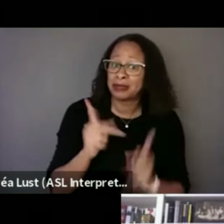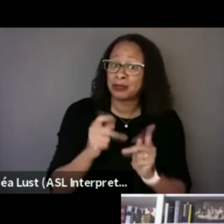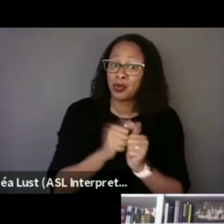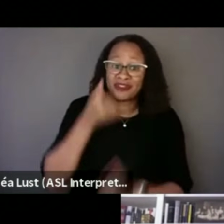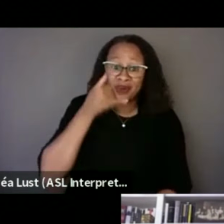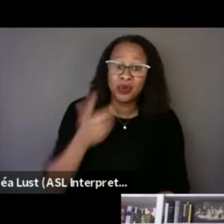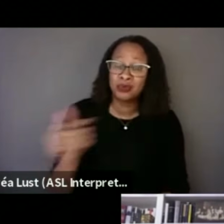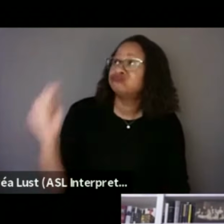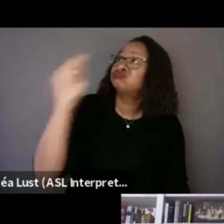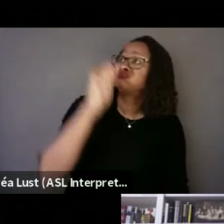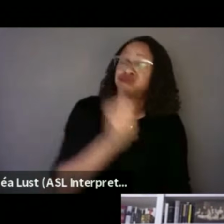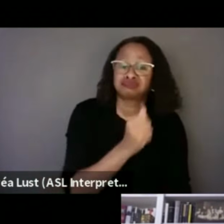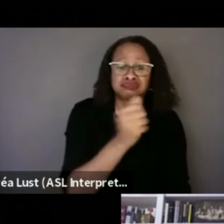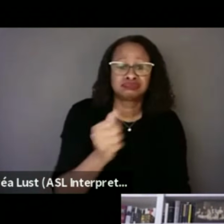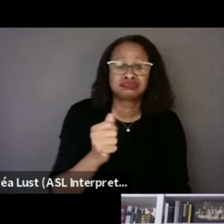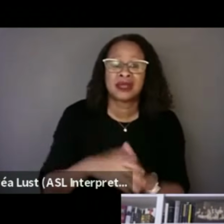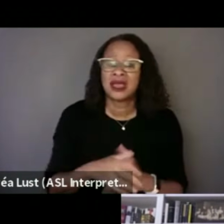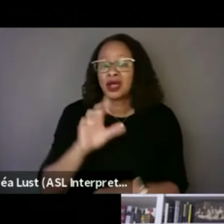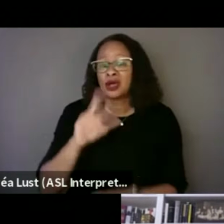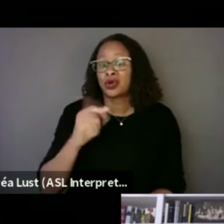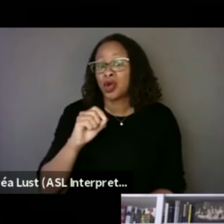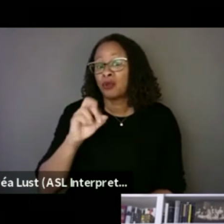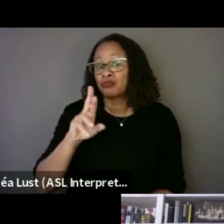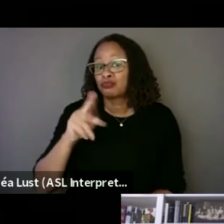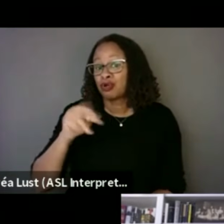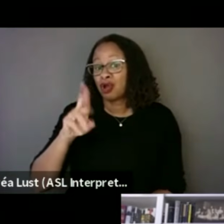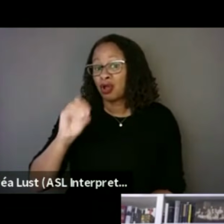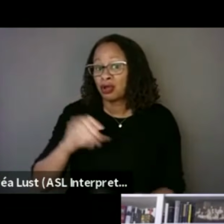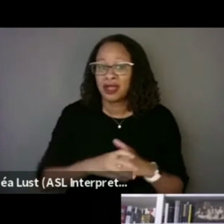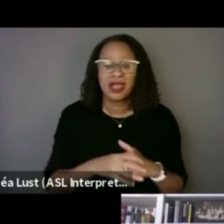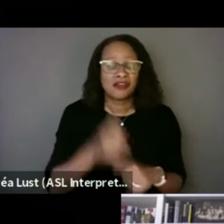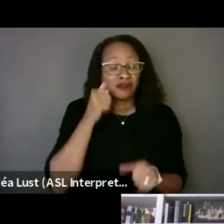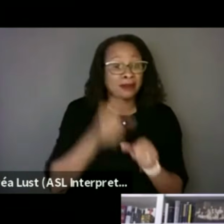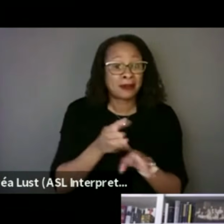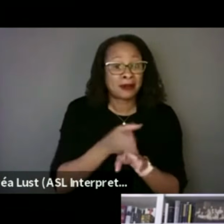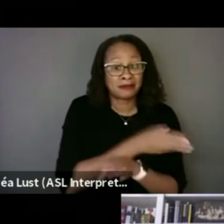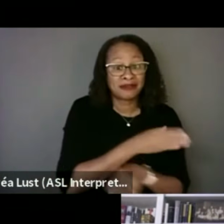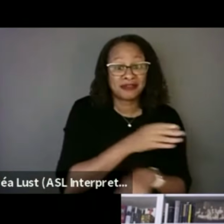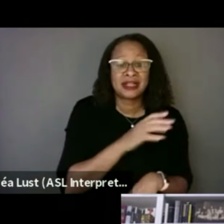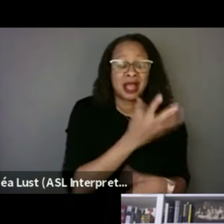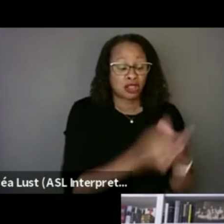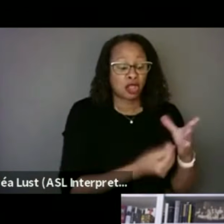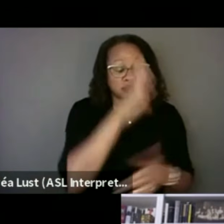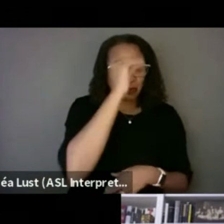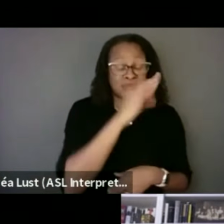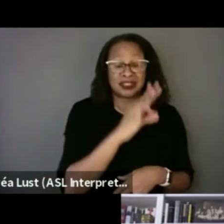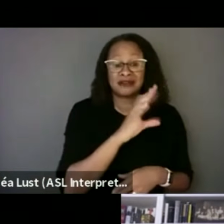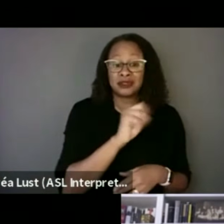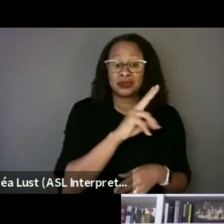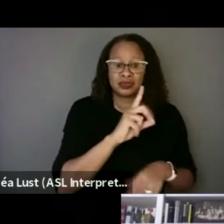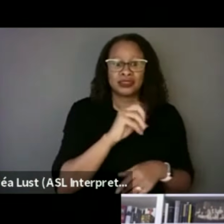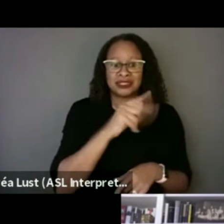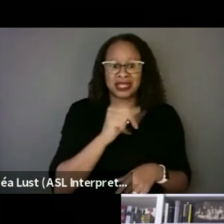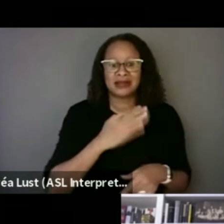And, as you mentioned, I had made a film about a refugee journey story before, "Lost Boys Of Sudan". And so I was sort of trying to figure out whether